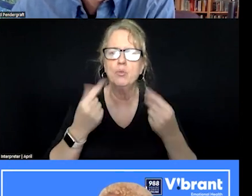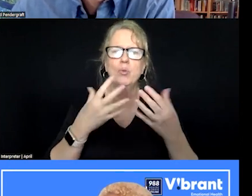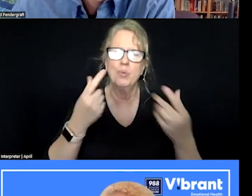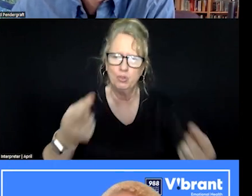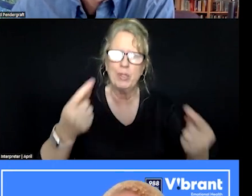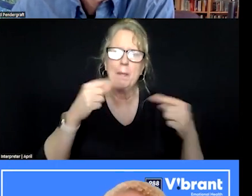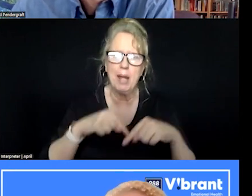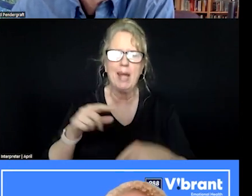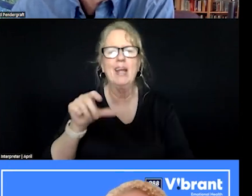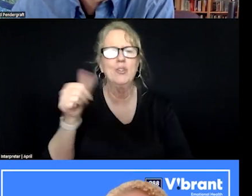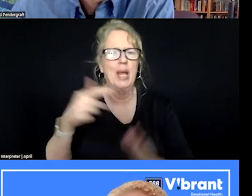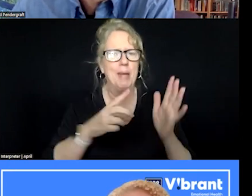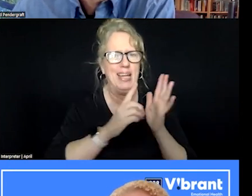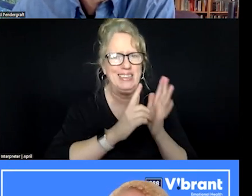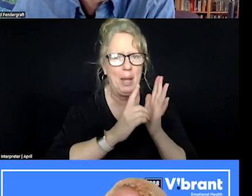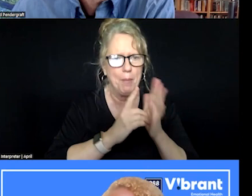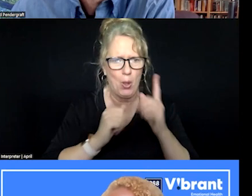A DEMO.